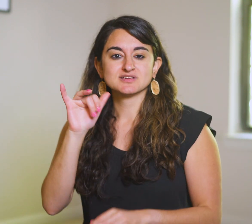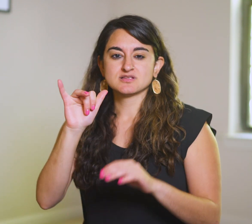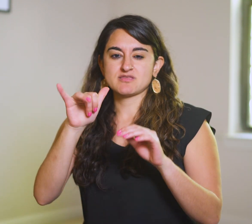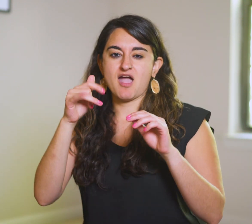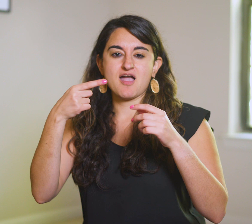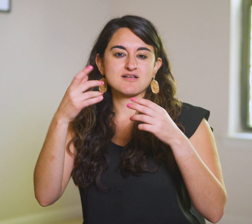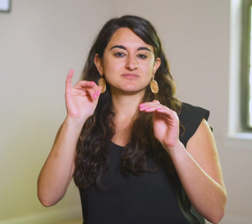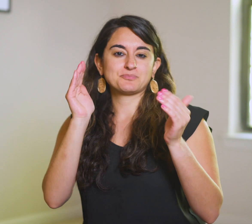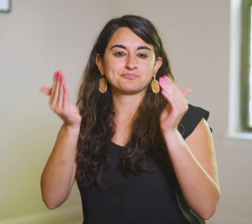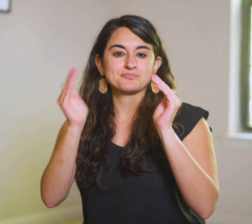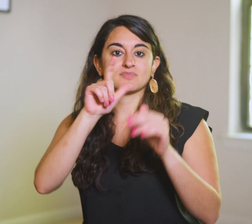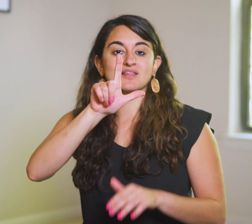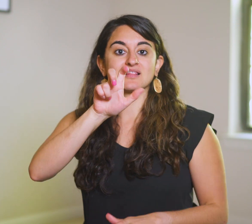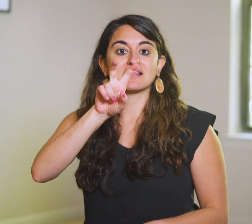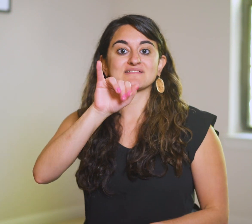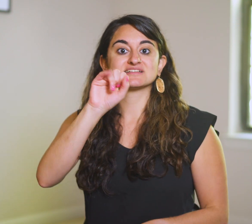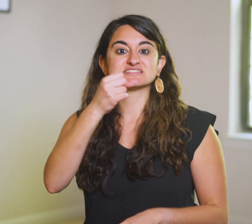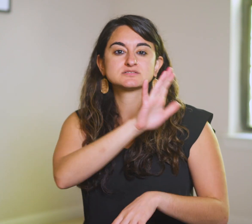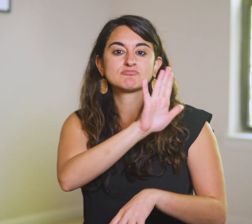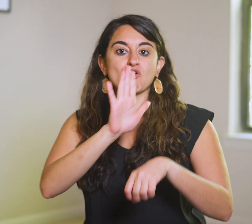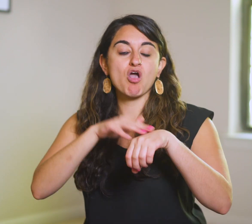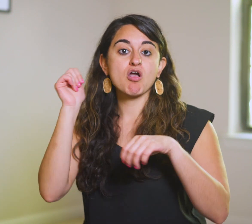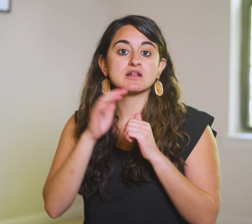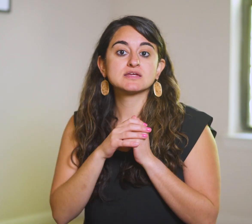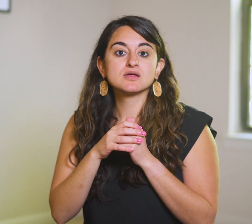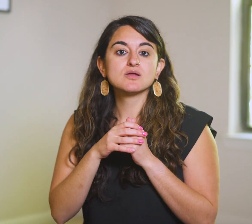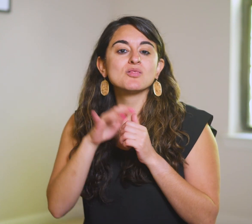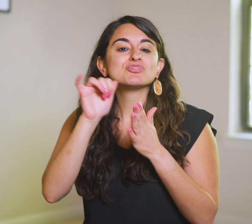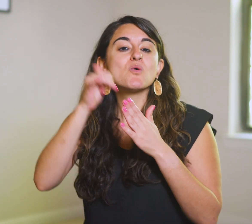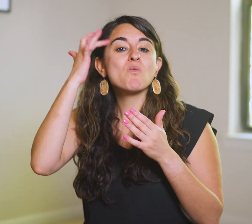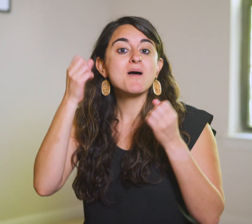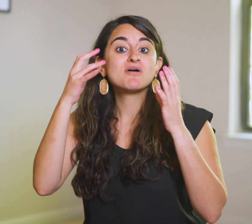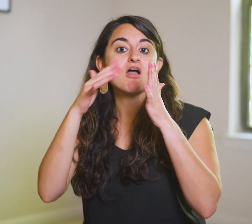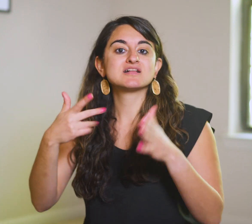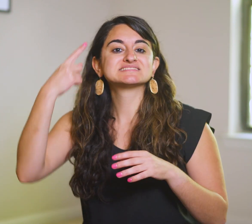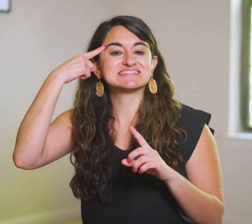It mirrors Levi’s calling, which is why many scholars believe